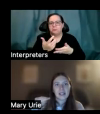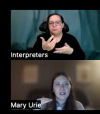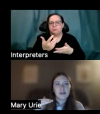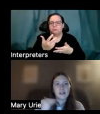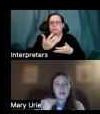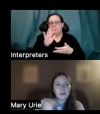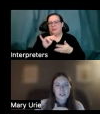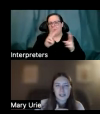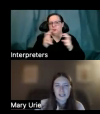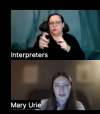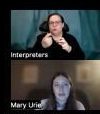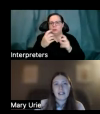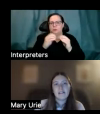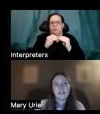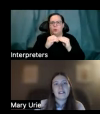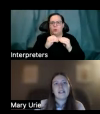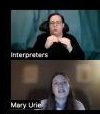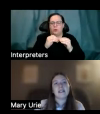issue a little bit more stuck in their mind if they see that it's